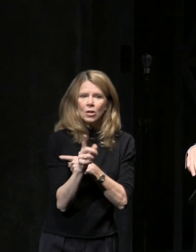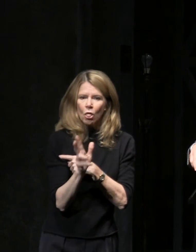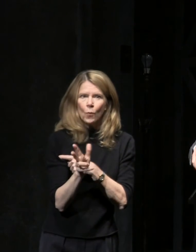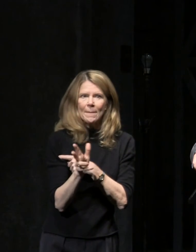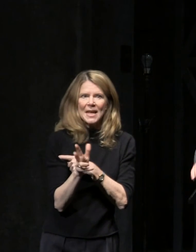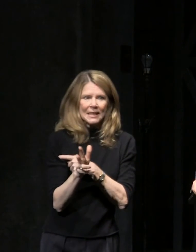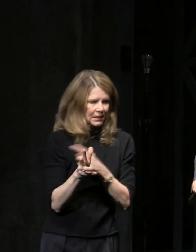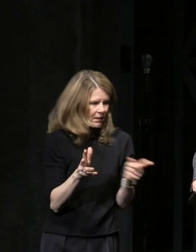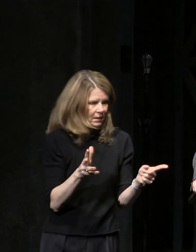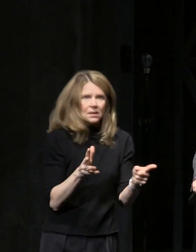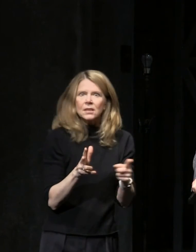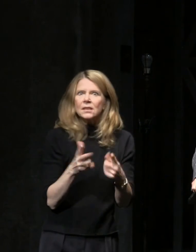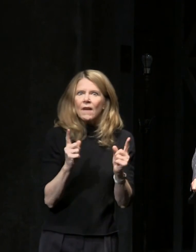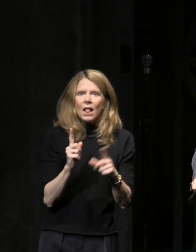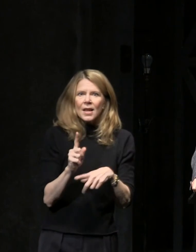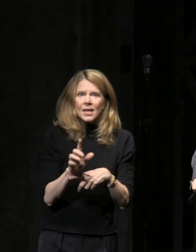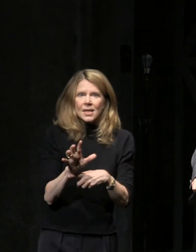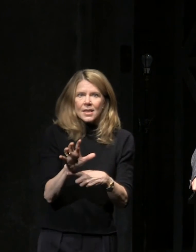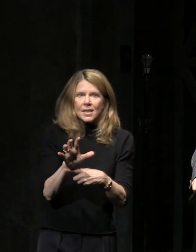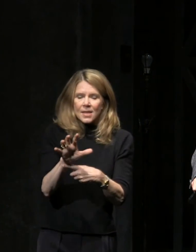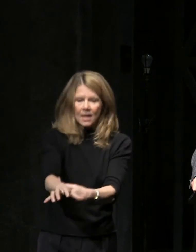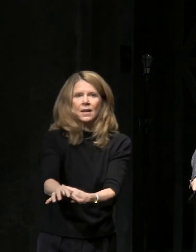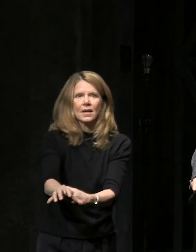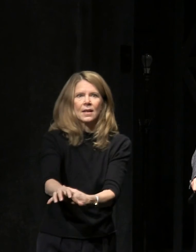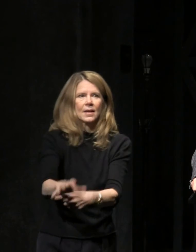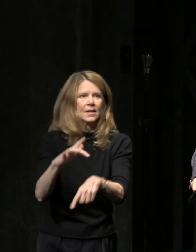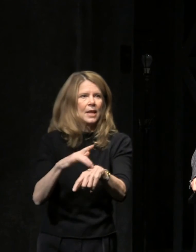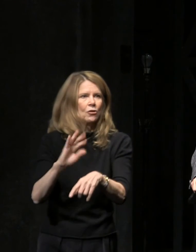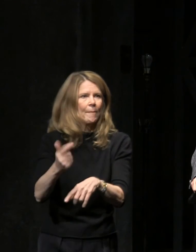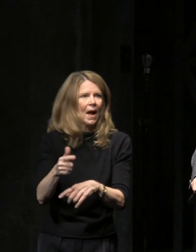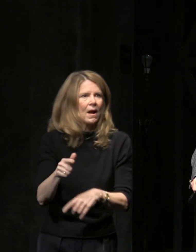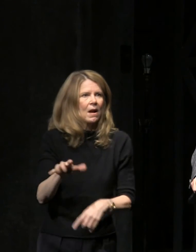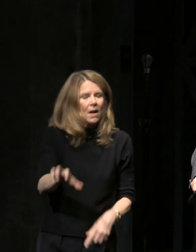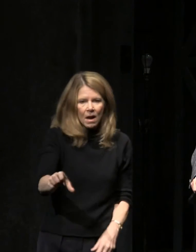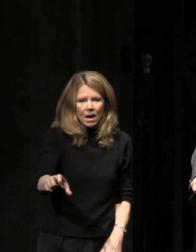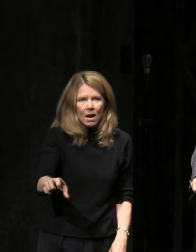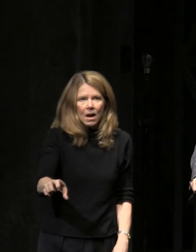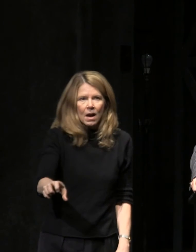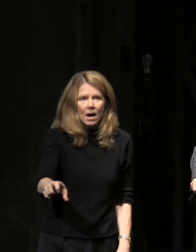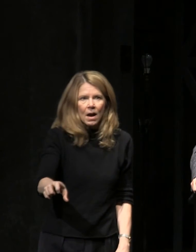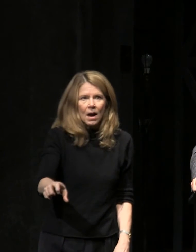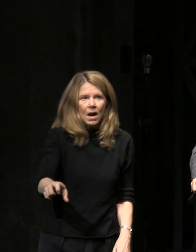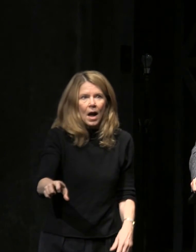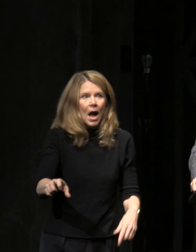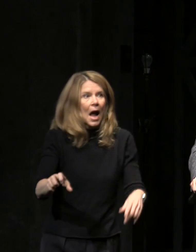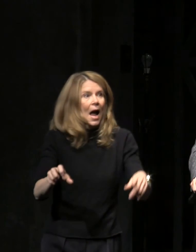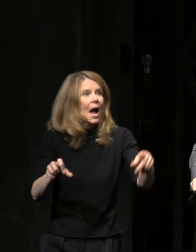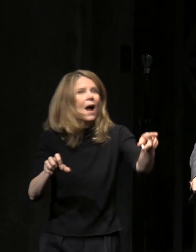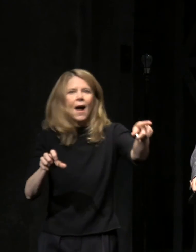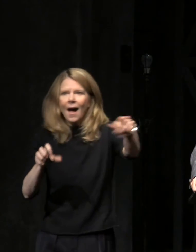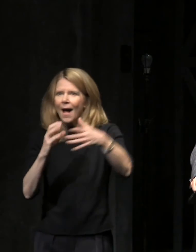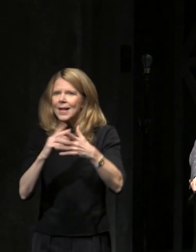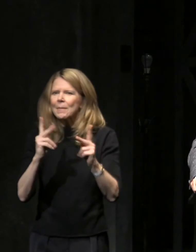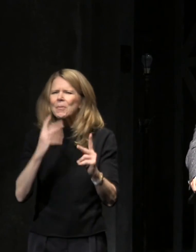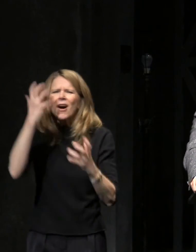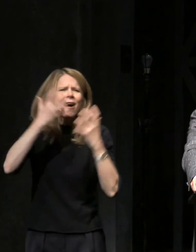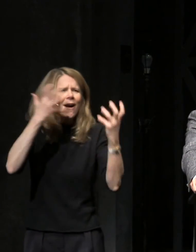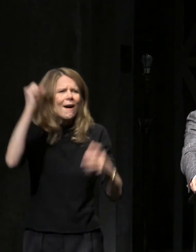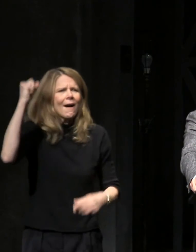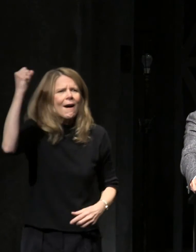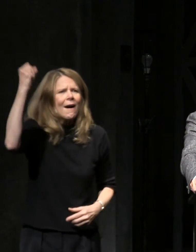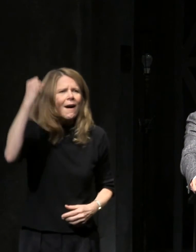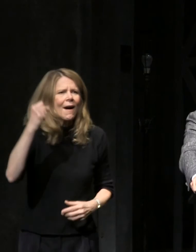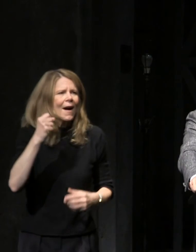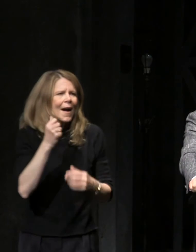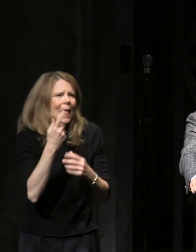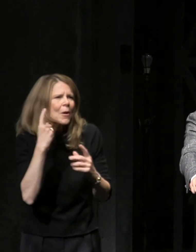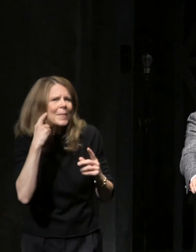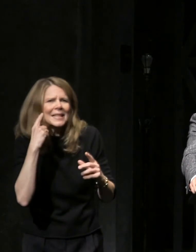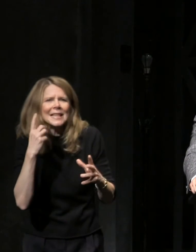finally landed on that bag. And a few cheers came up, and a few sounds. Well, to make a